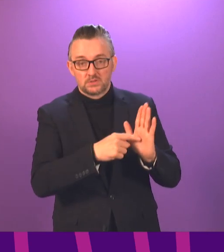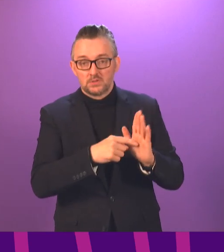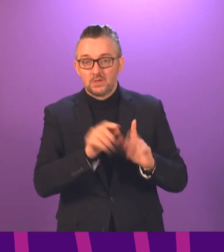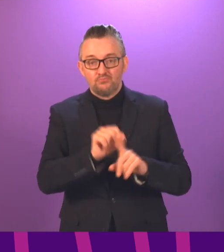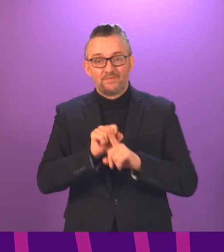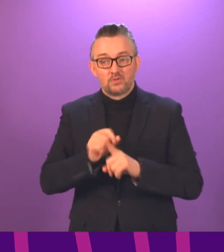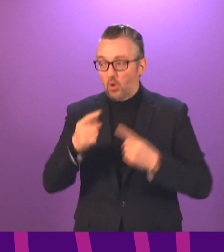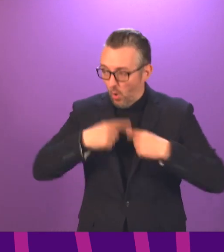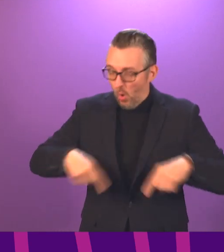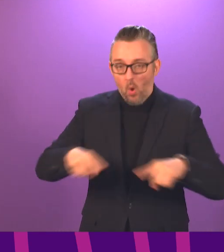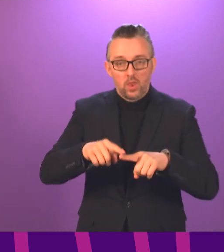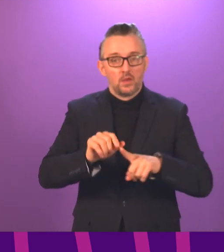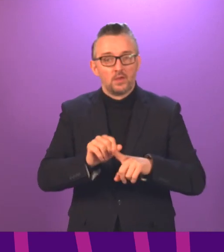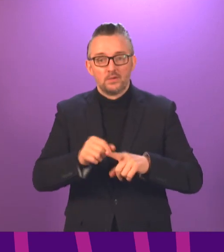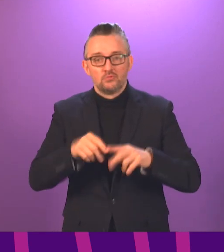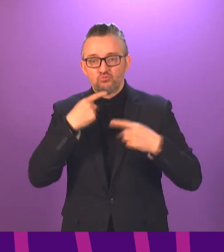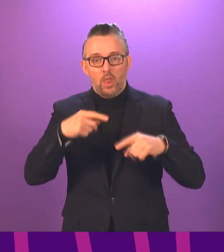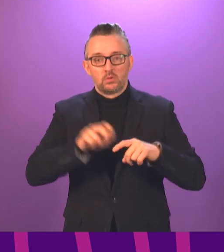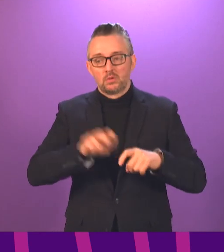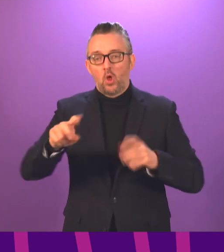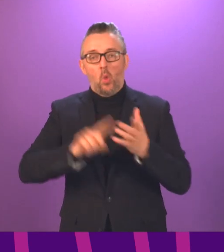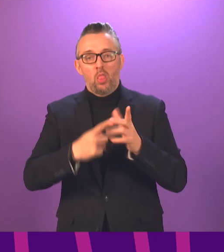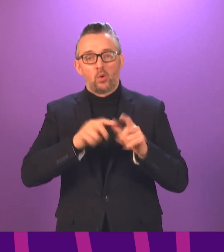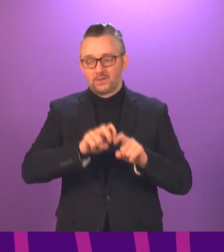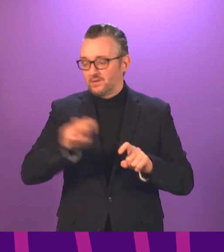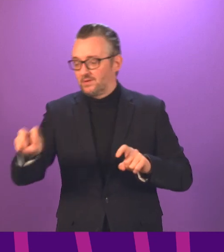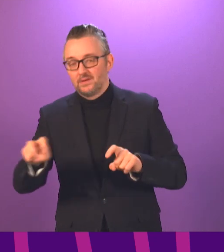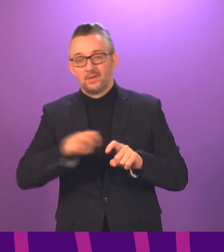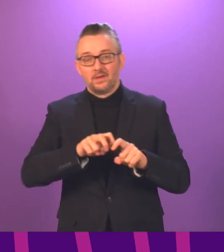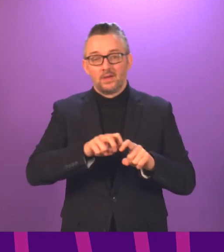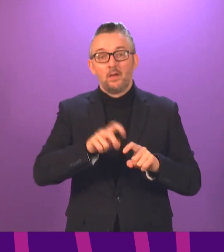from leaving home and travelling between local authorities for work that can be done from home.